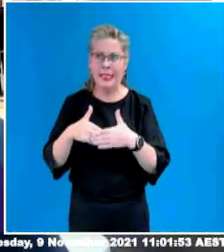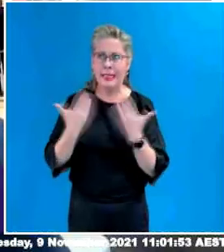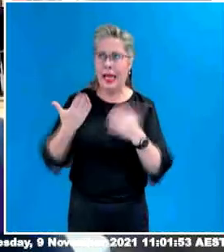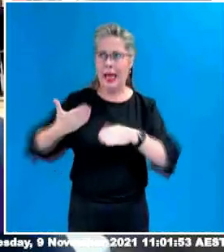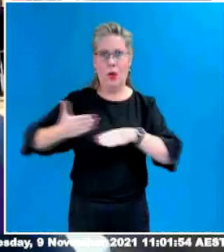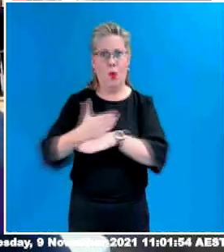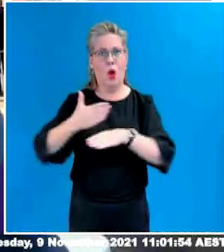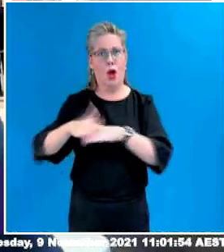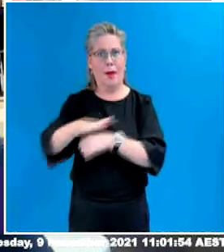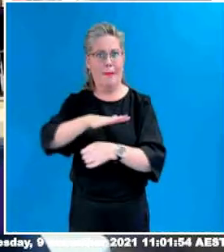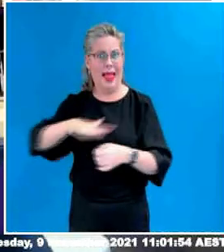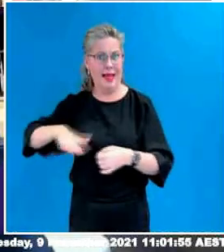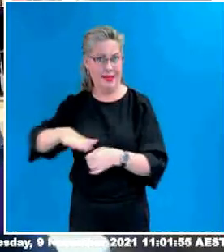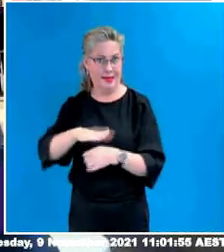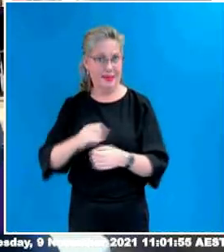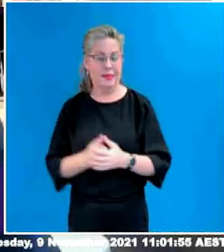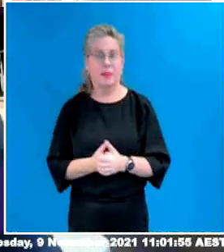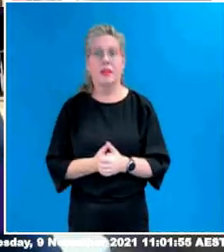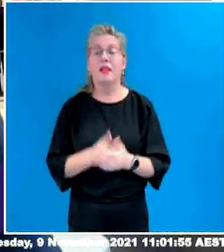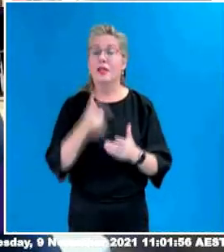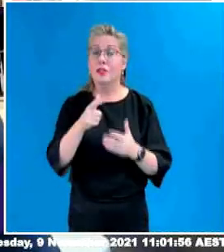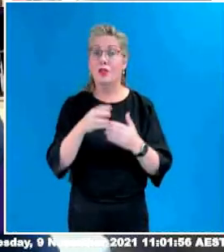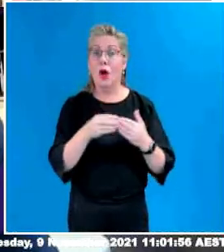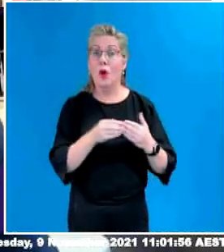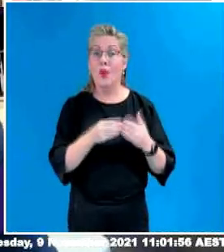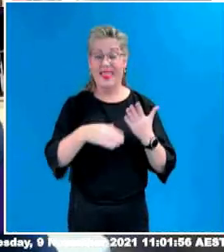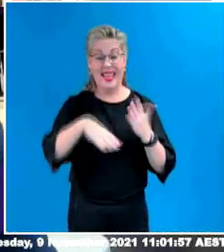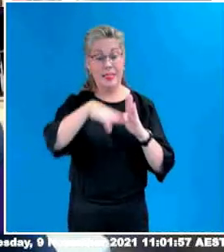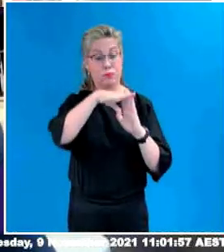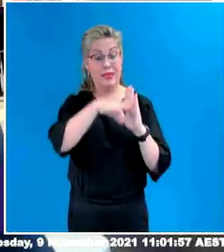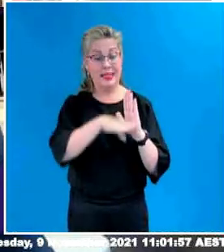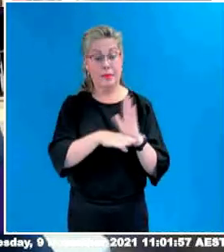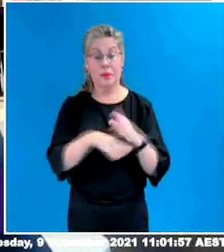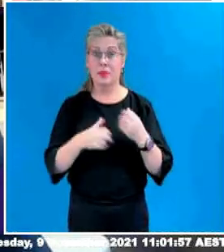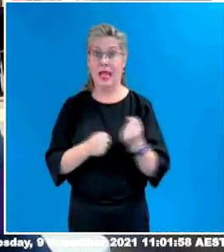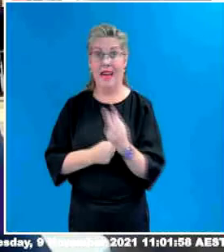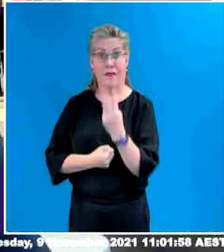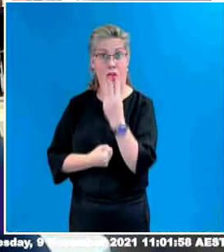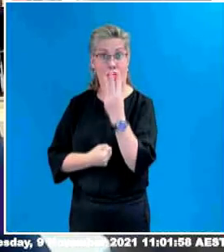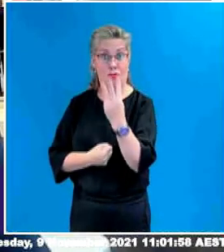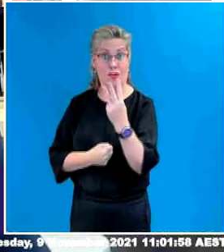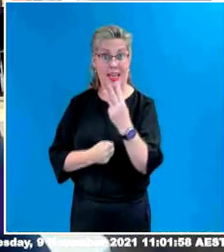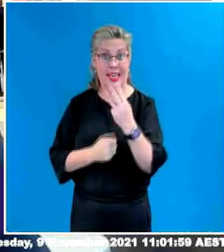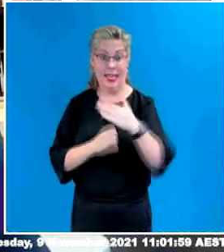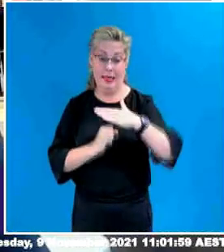The Guiding Principles have three pillars: the first pillar is recognition